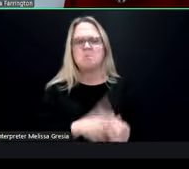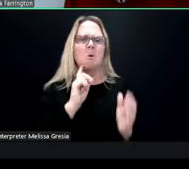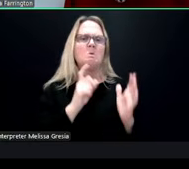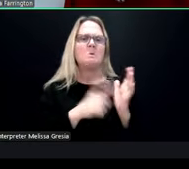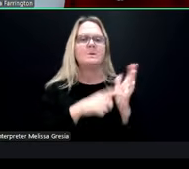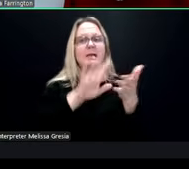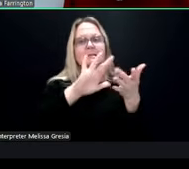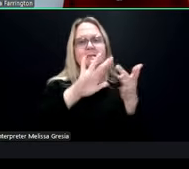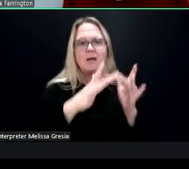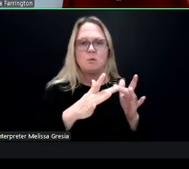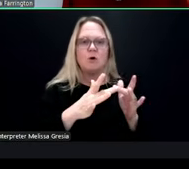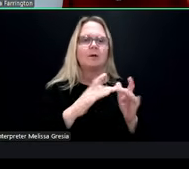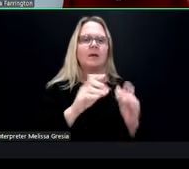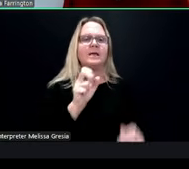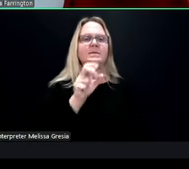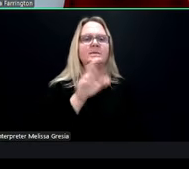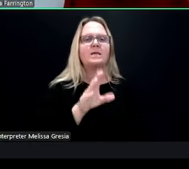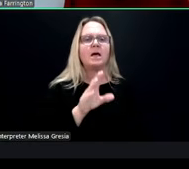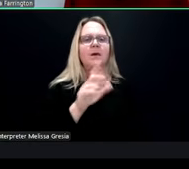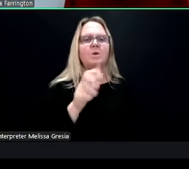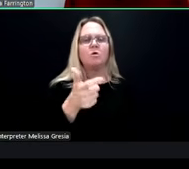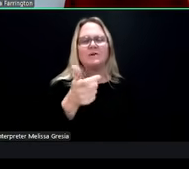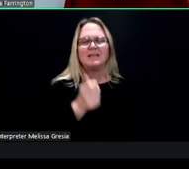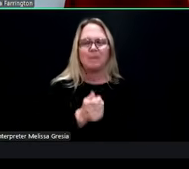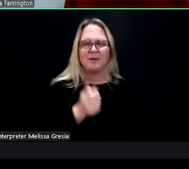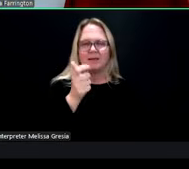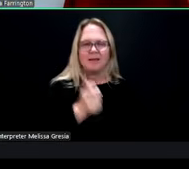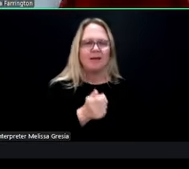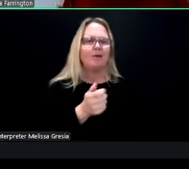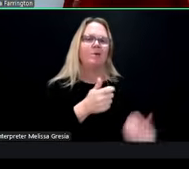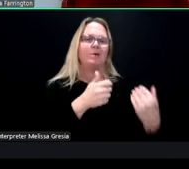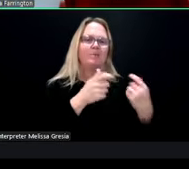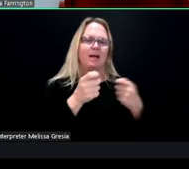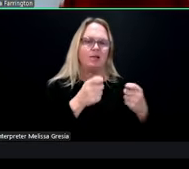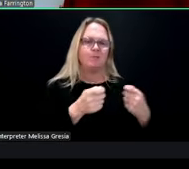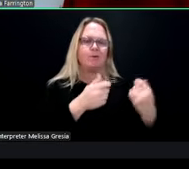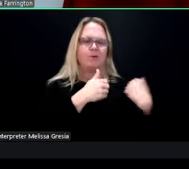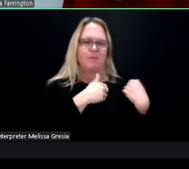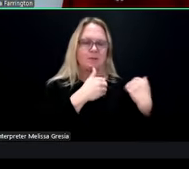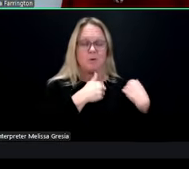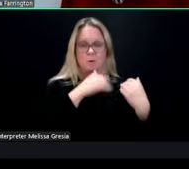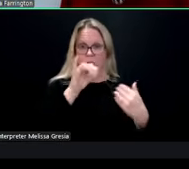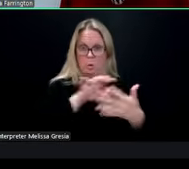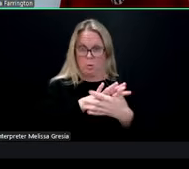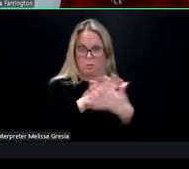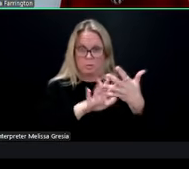and subreient management responsibilities and that those activities and operational